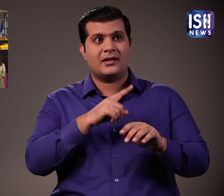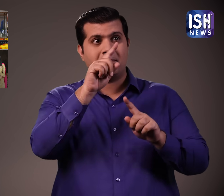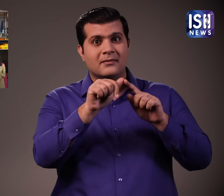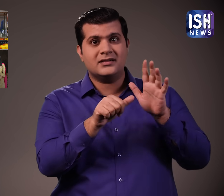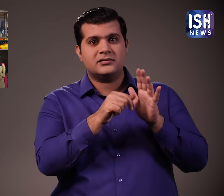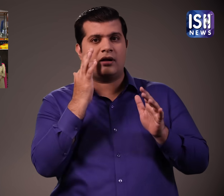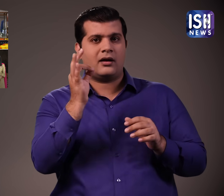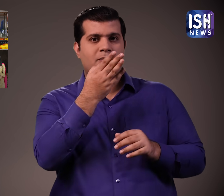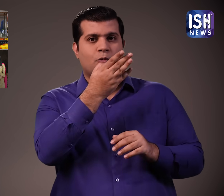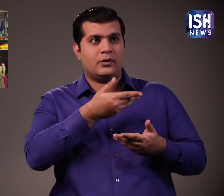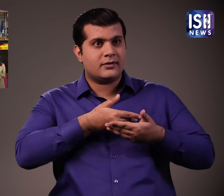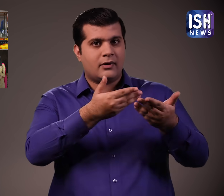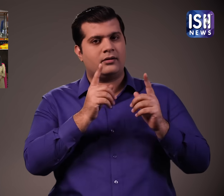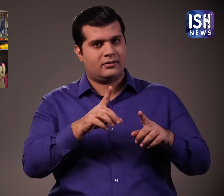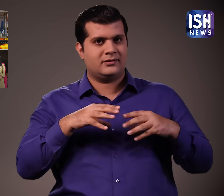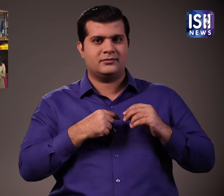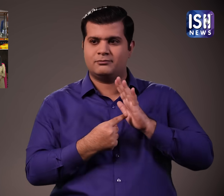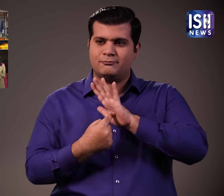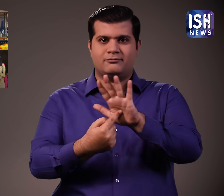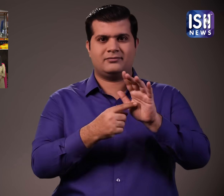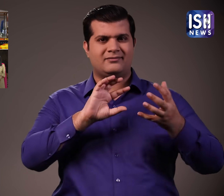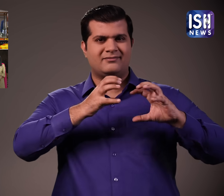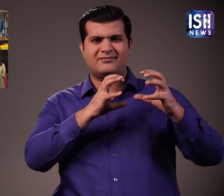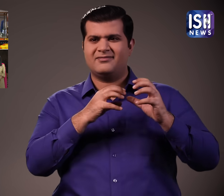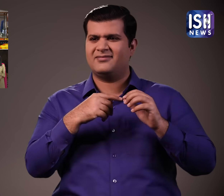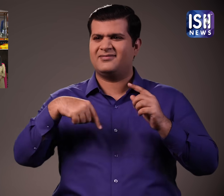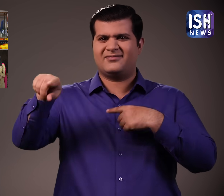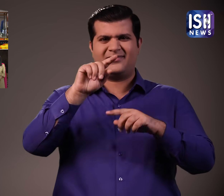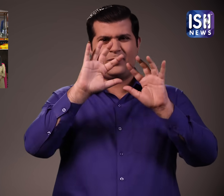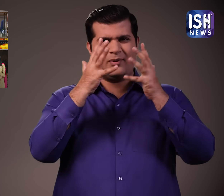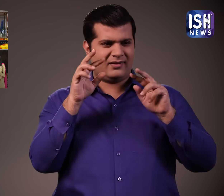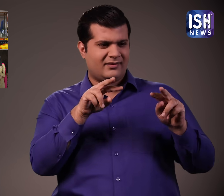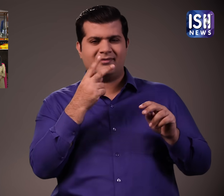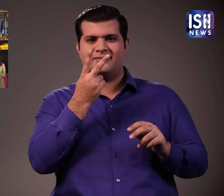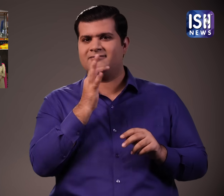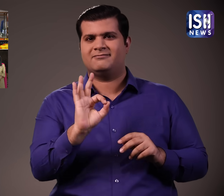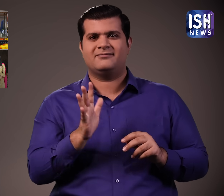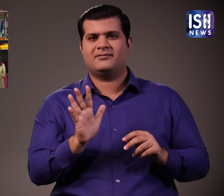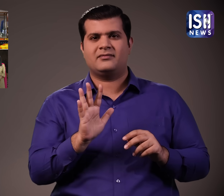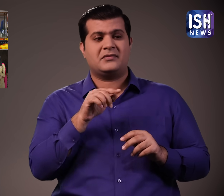It was an invite from the President of India. Internal politics should not be shown in front of the world.